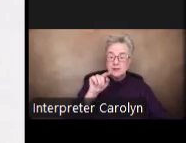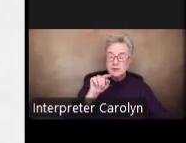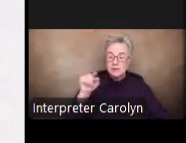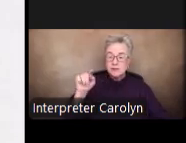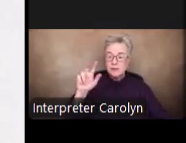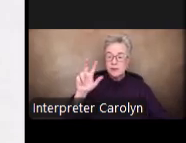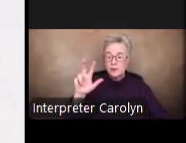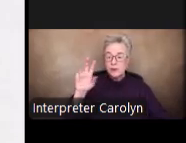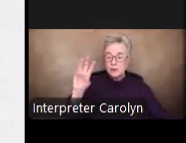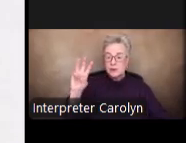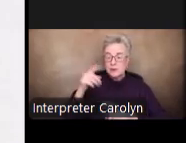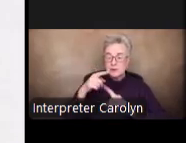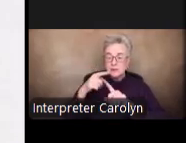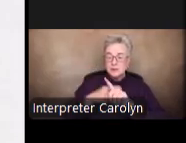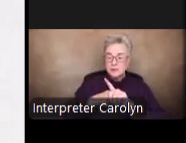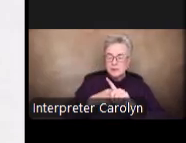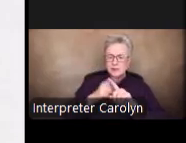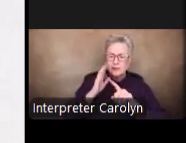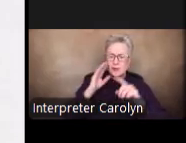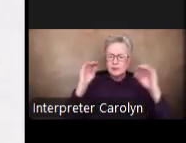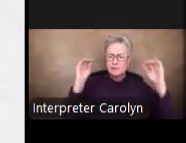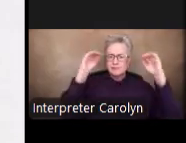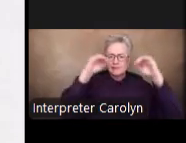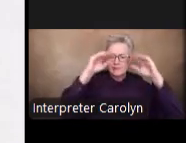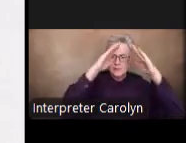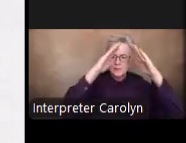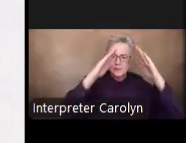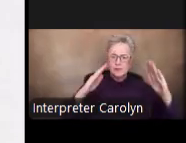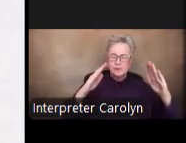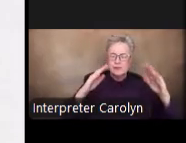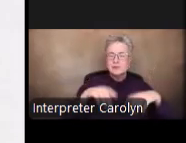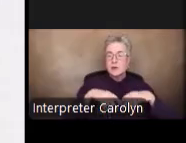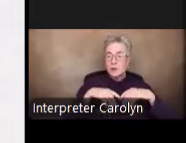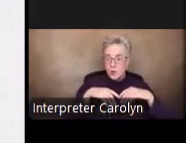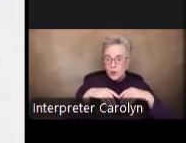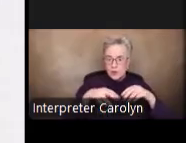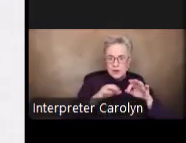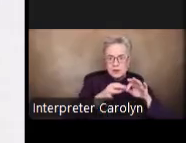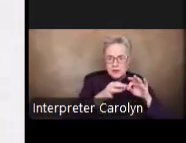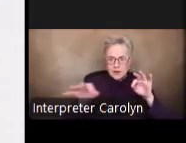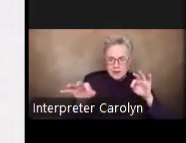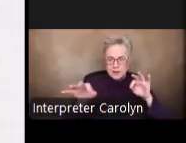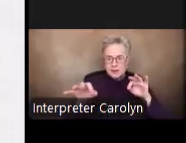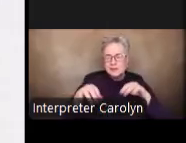roof so combinations sentences and more complex language. So